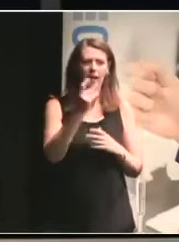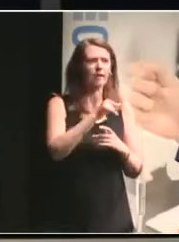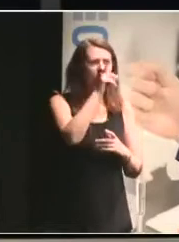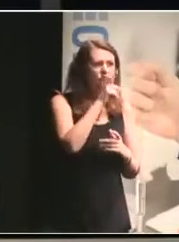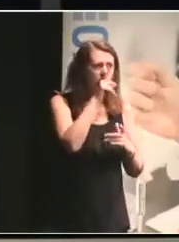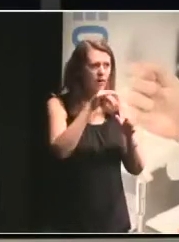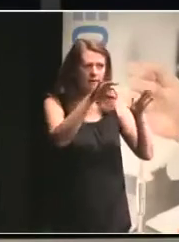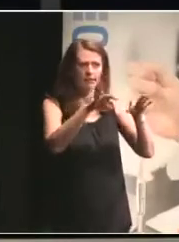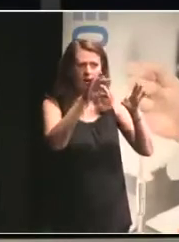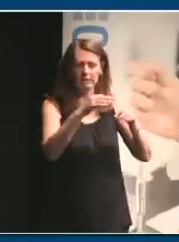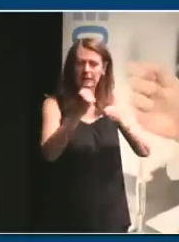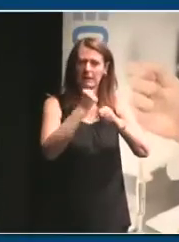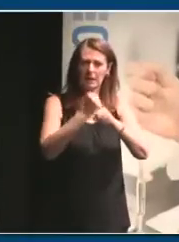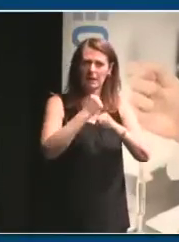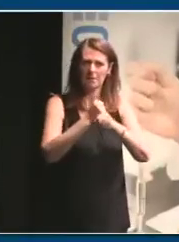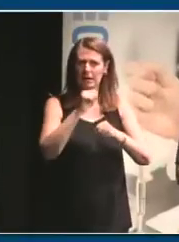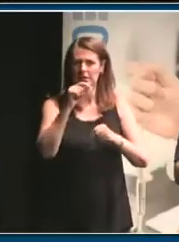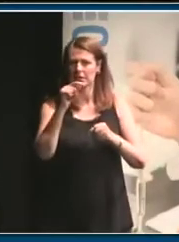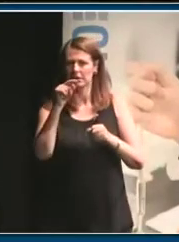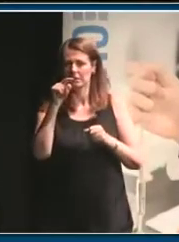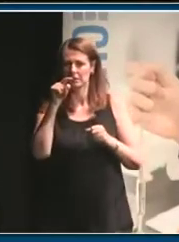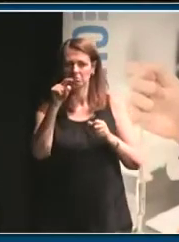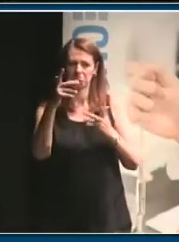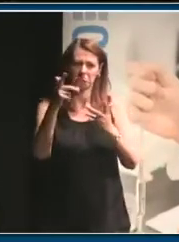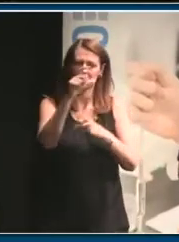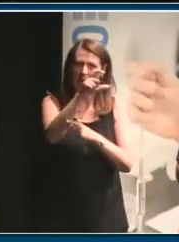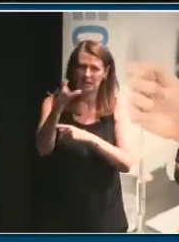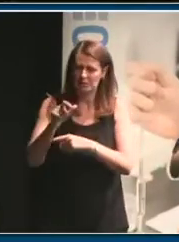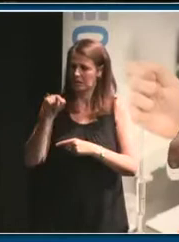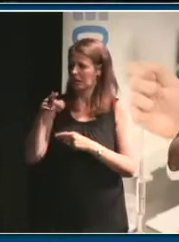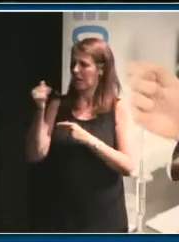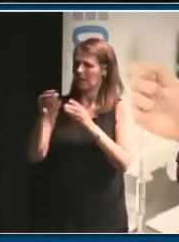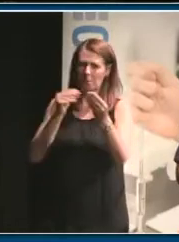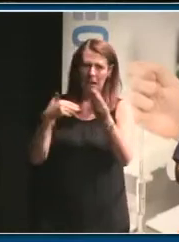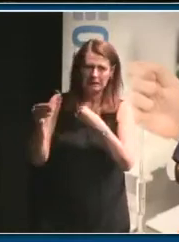that cause cancer. Let's assume that there are plasticizers in plastic that cause birth